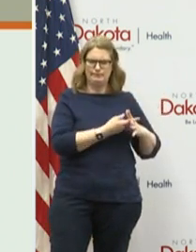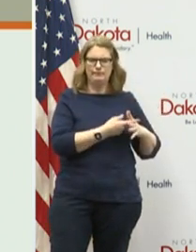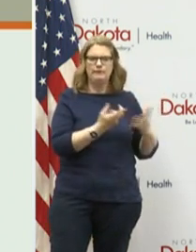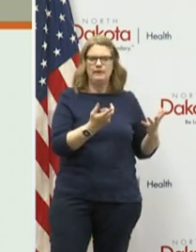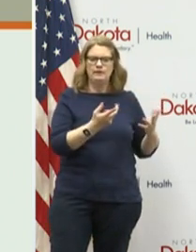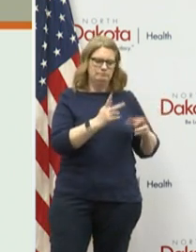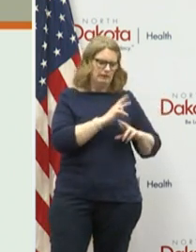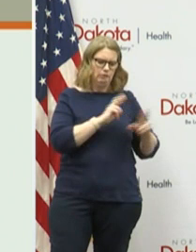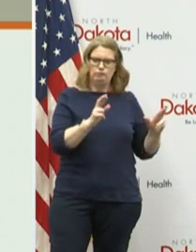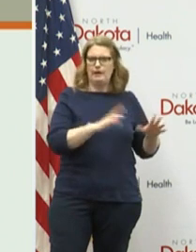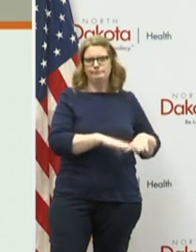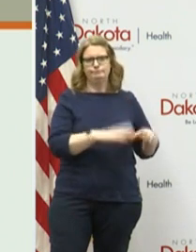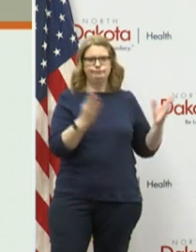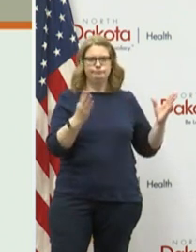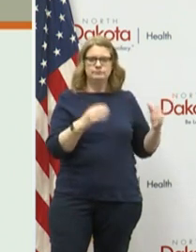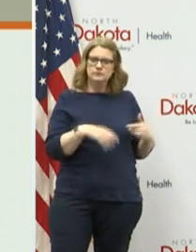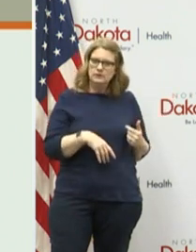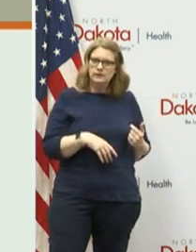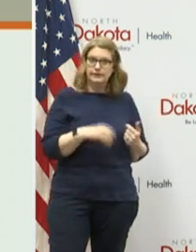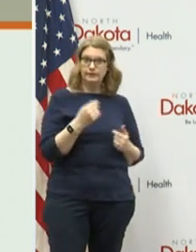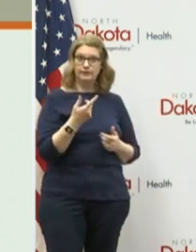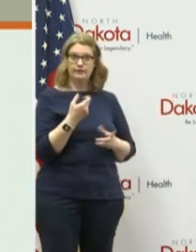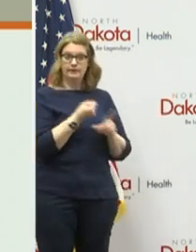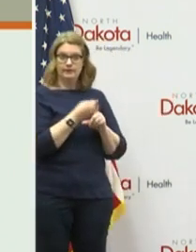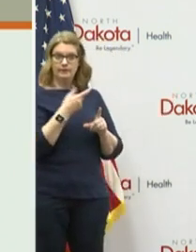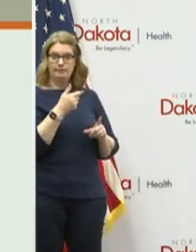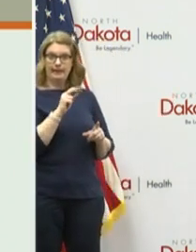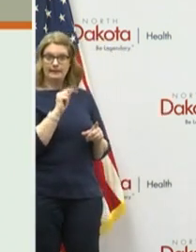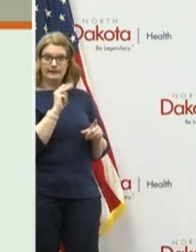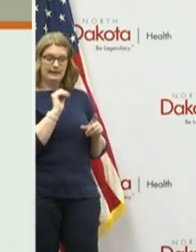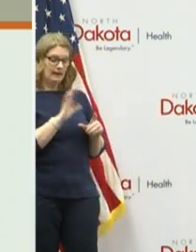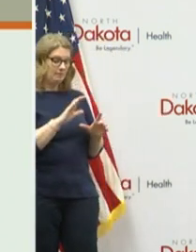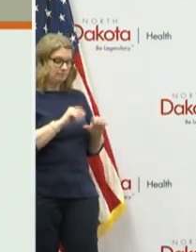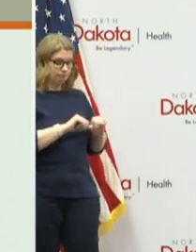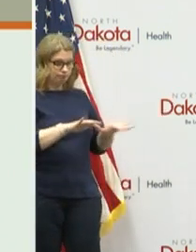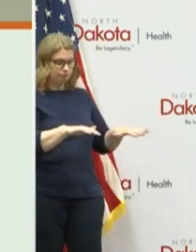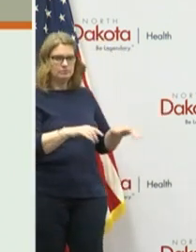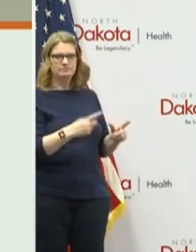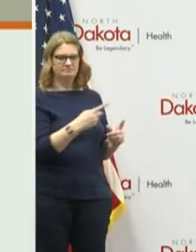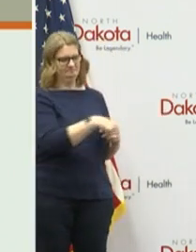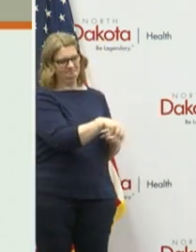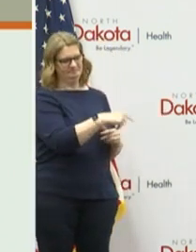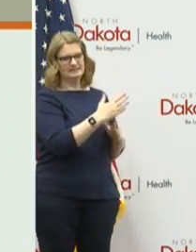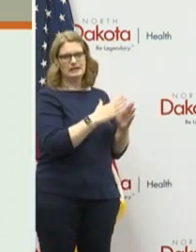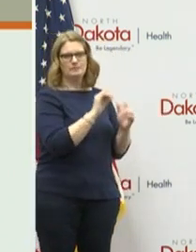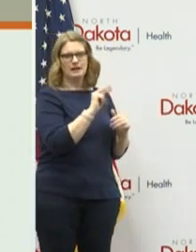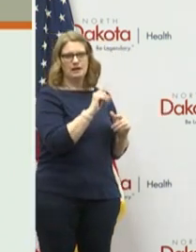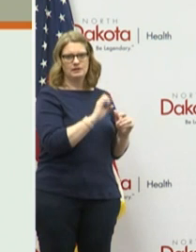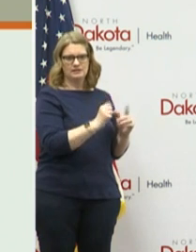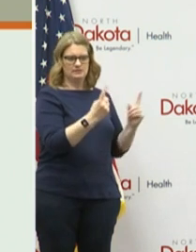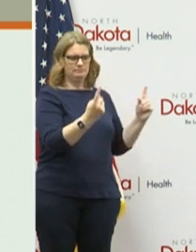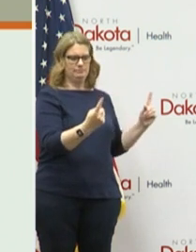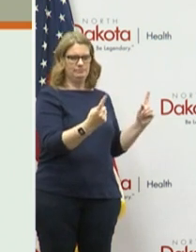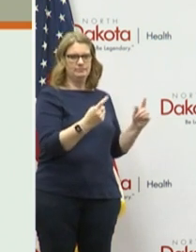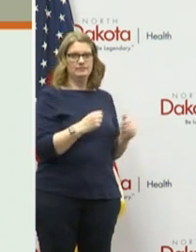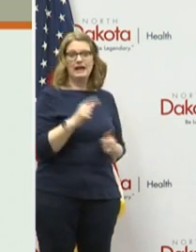POPULATION DENSITY, WHICH HAS ALLOWED FOR GREAT SOCIAL DISTANCING SINCE STATEHOOD. WE HAVE HAD, SO I'M READY TO GO